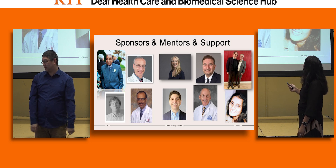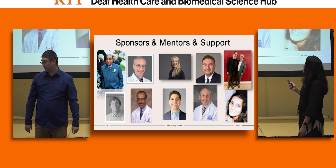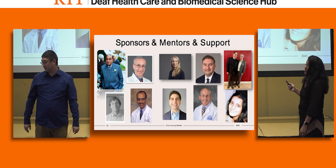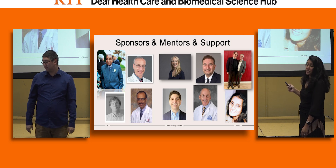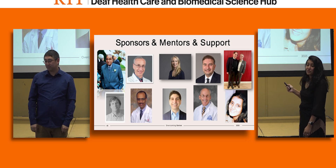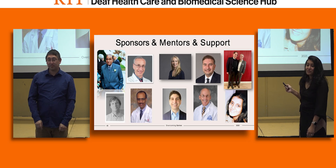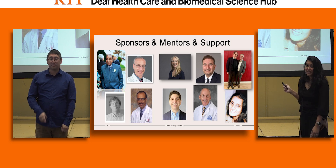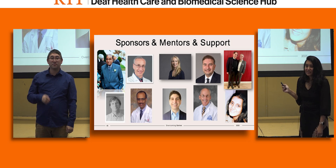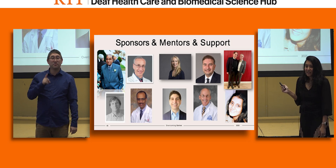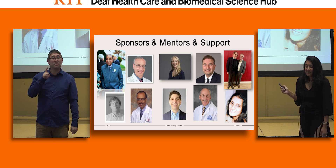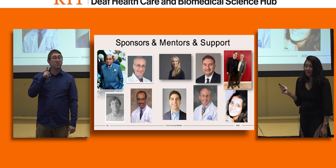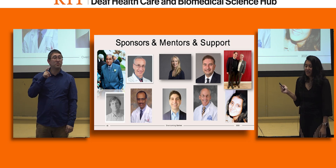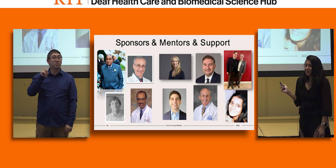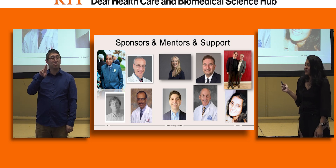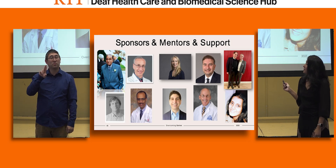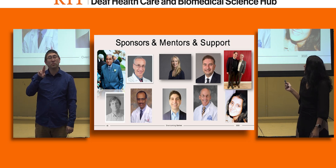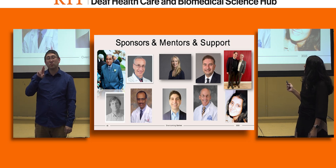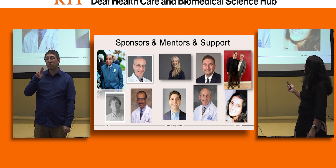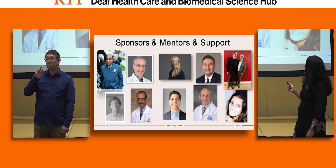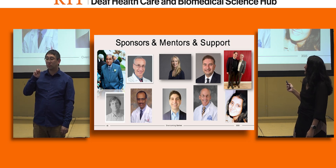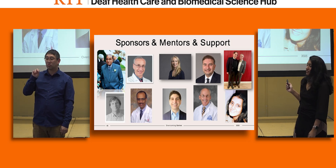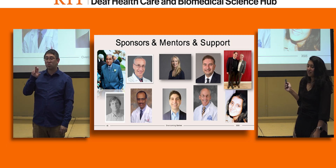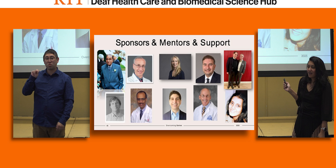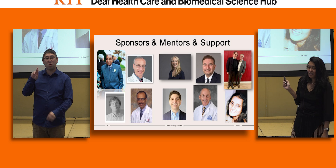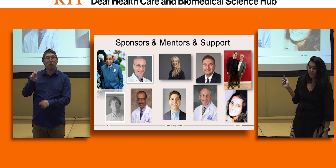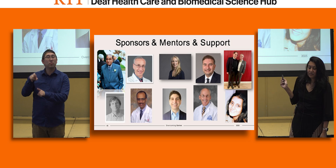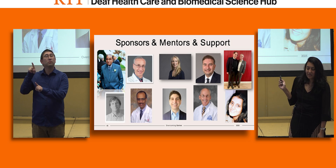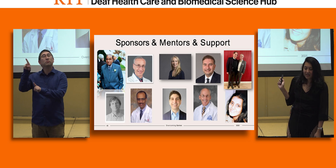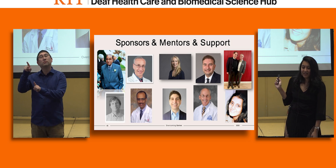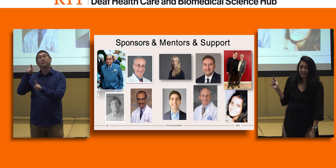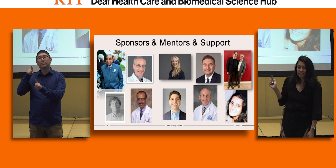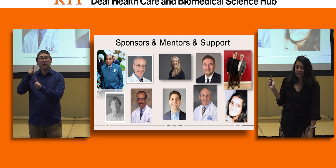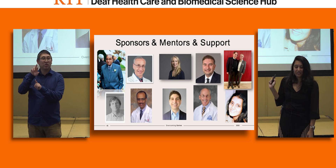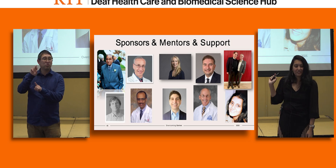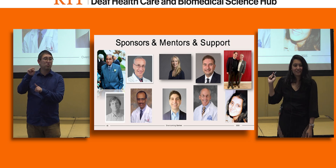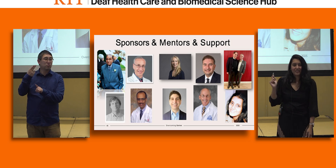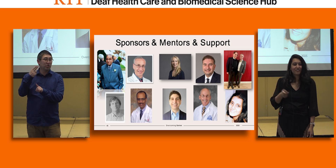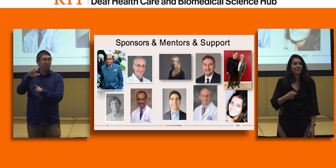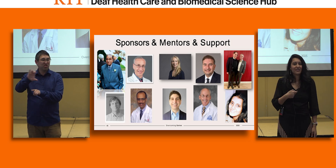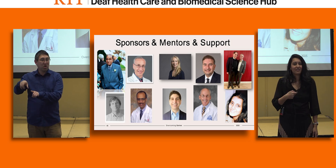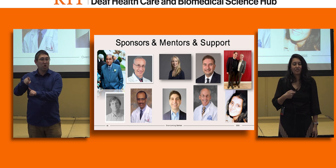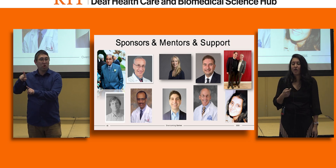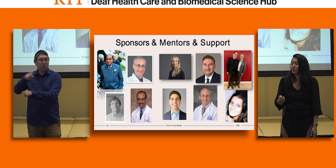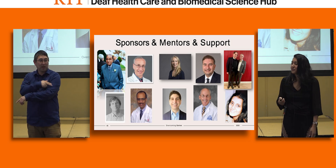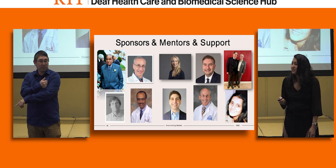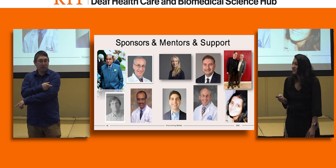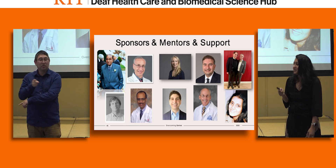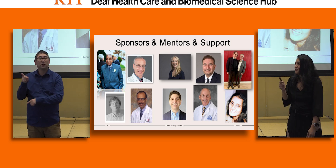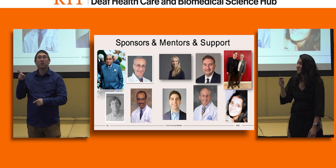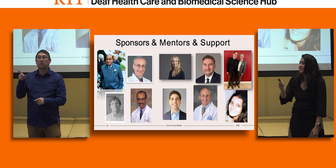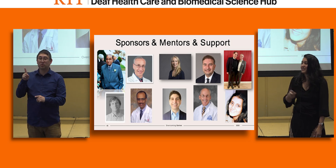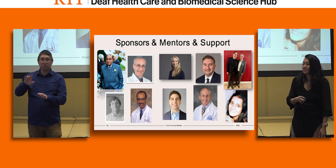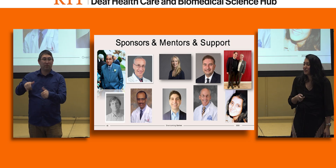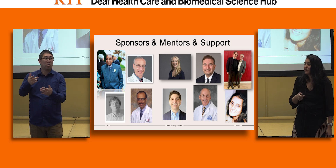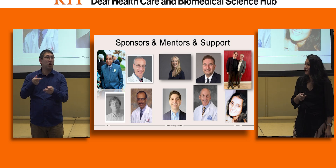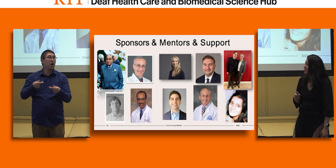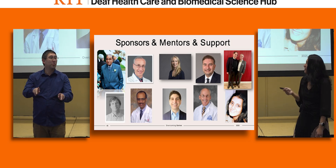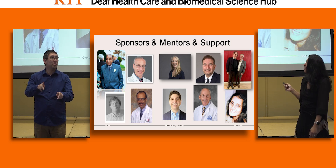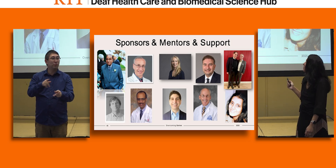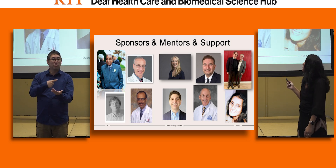Dr. Reau is at Rush in Chicago. She gave me the opportunity to give my first talk